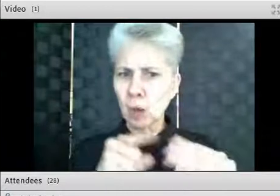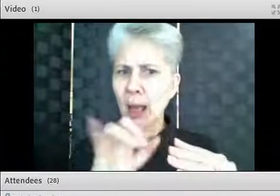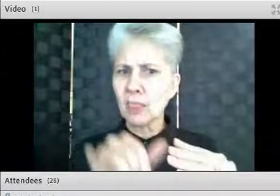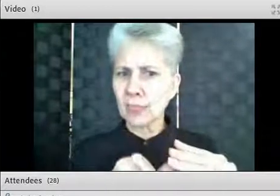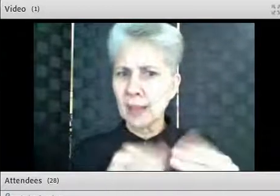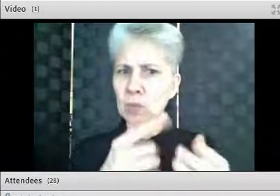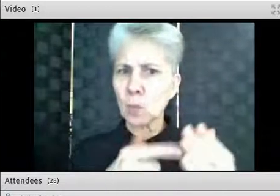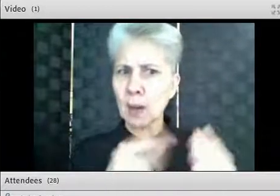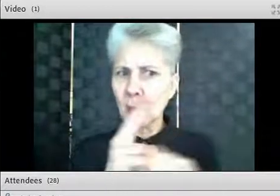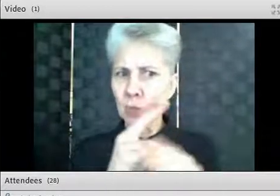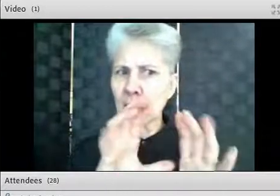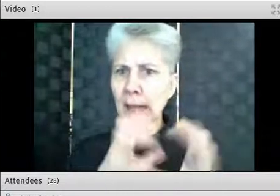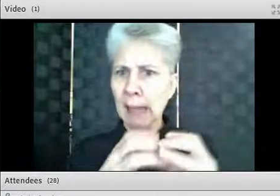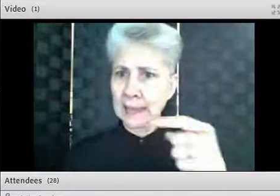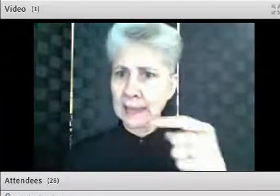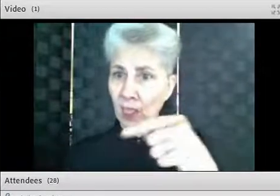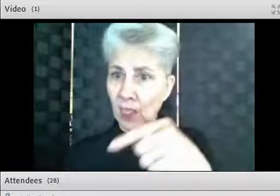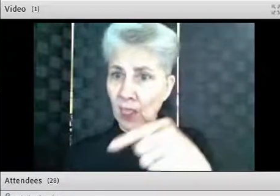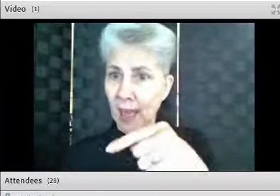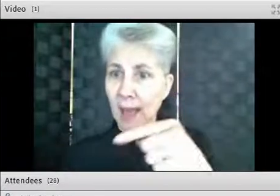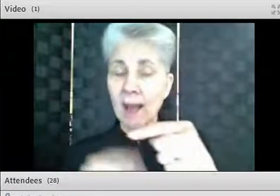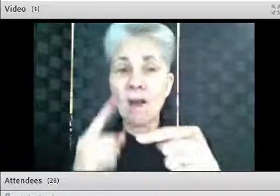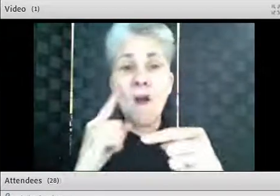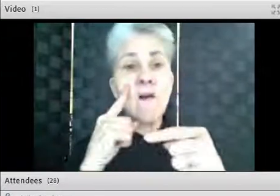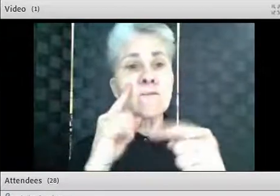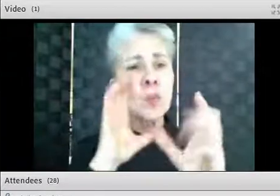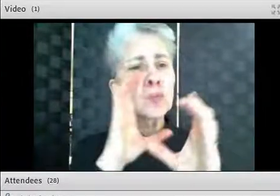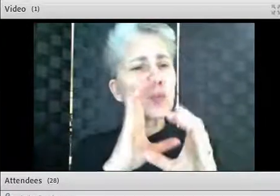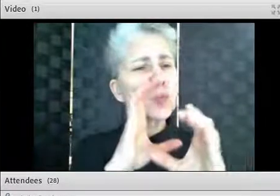but for, like, searching, for example, obviously with the PDFs you're just going to have to,